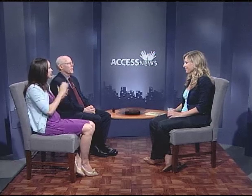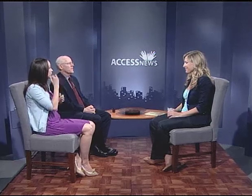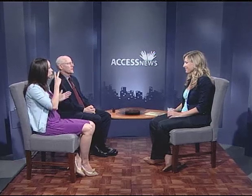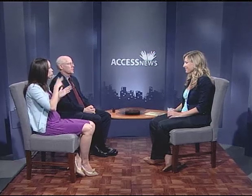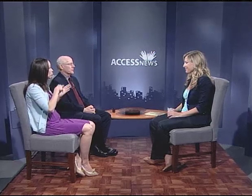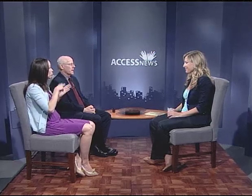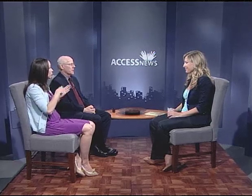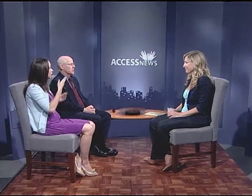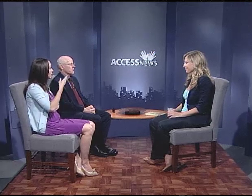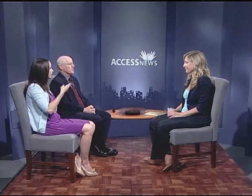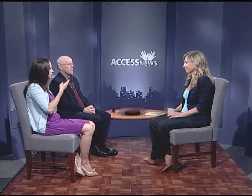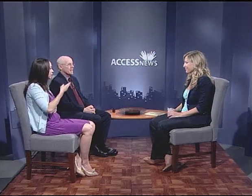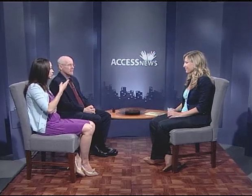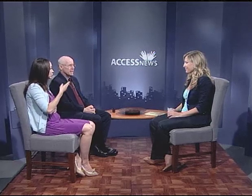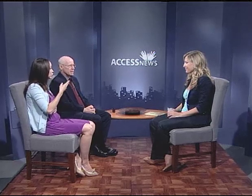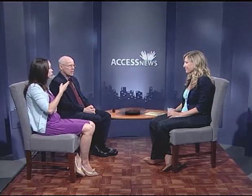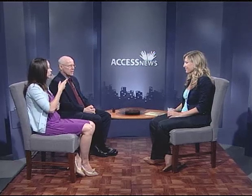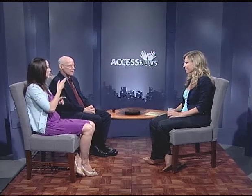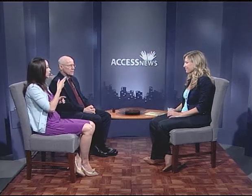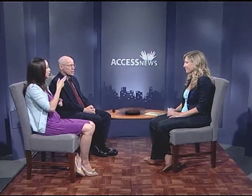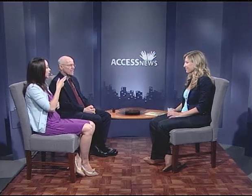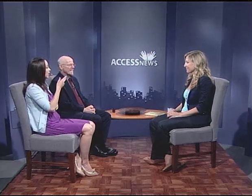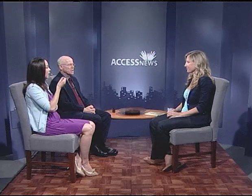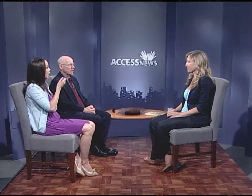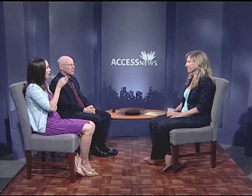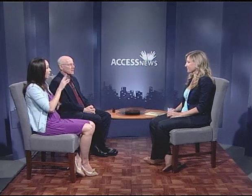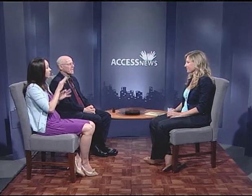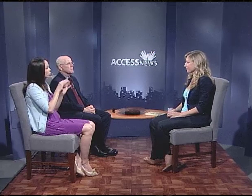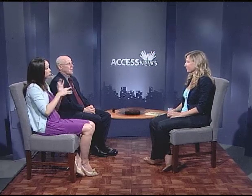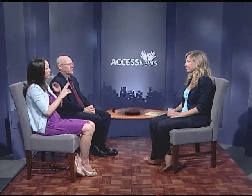of the interpretation of the United States Constitution in general, it's better.